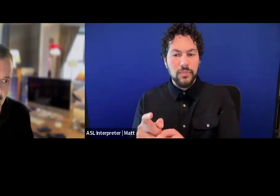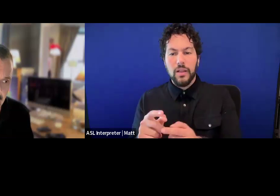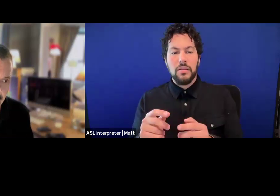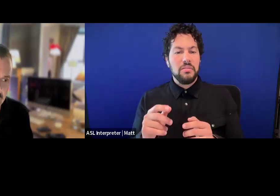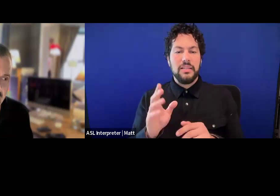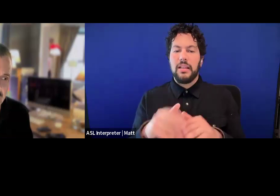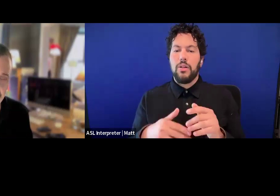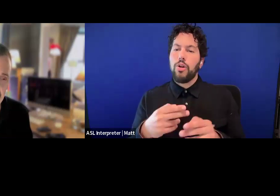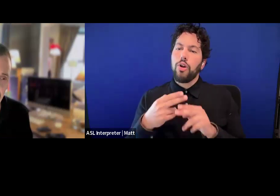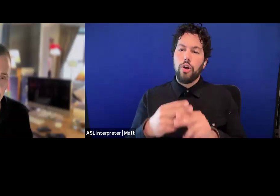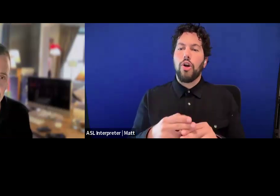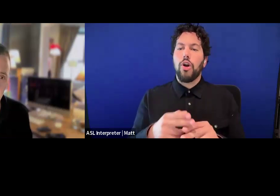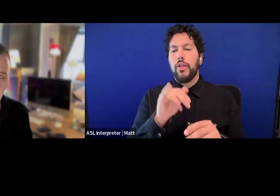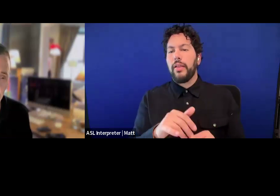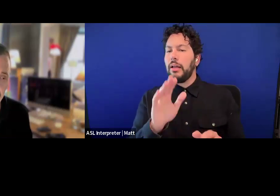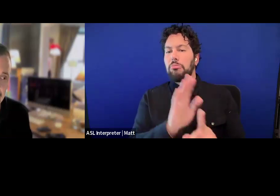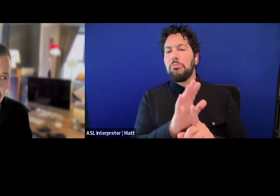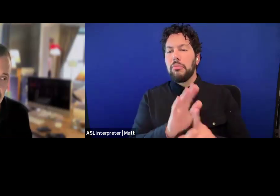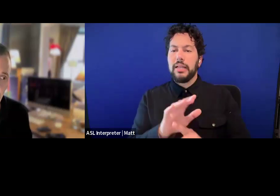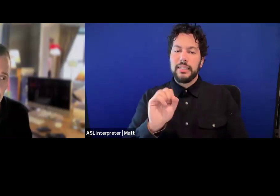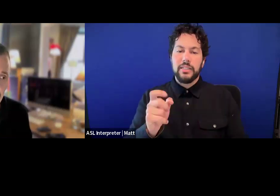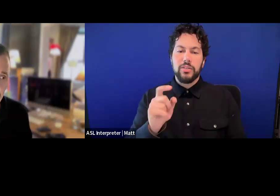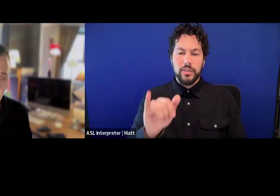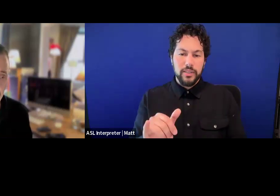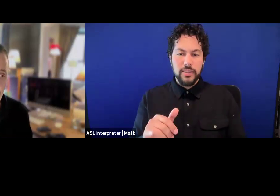The stakes of this are both historical and conceptual.